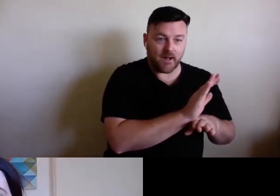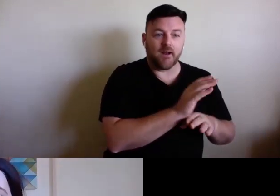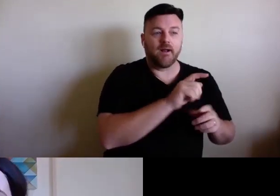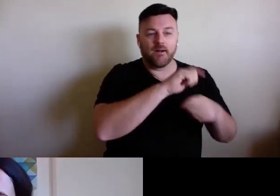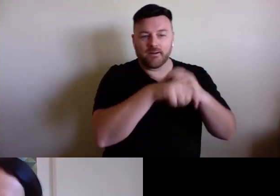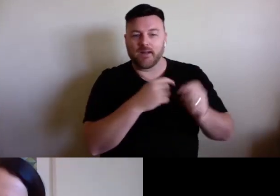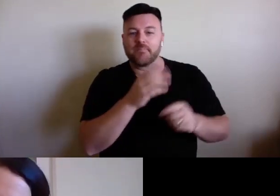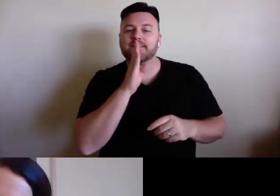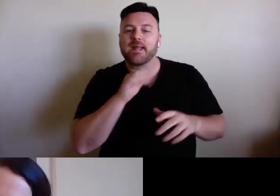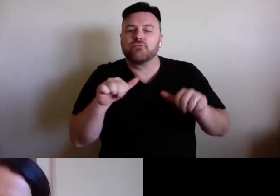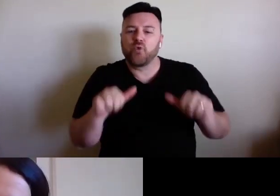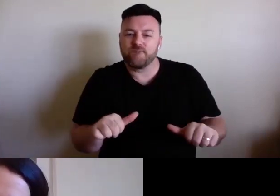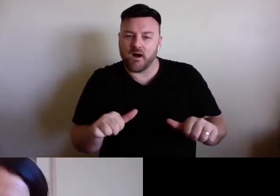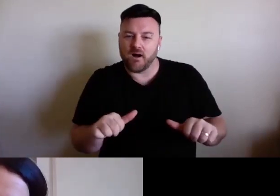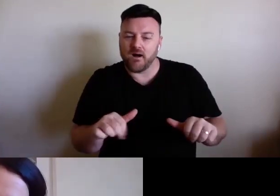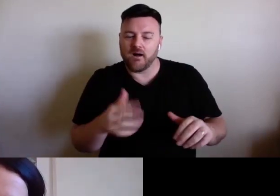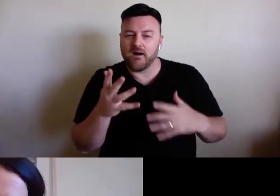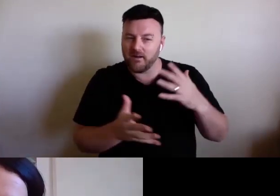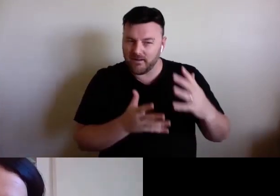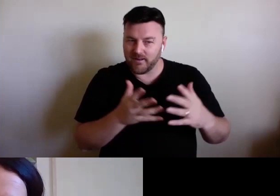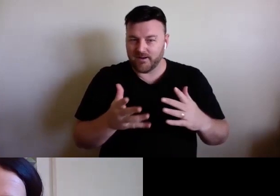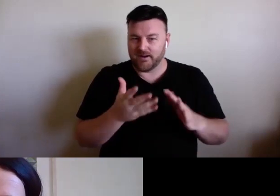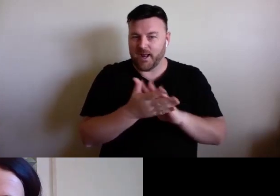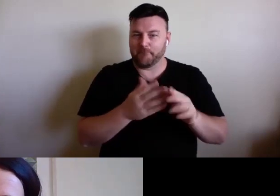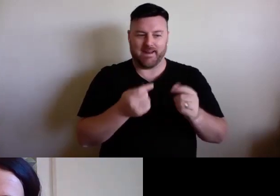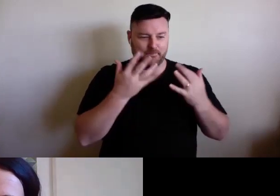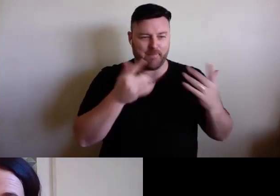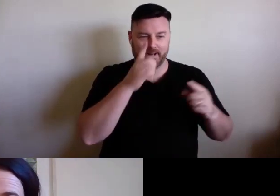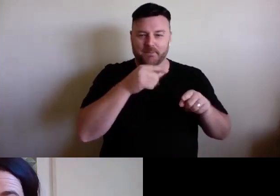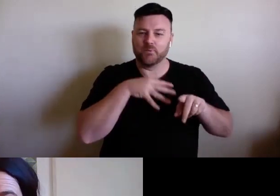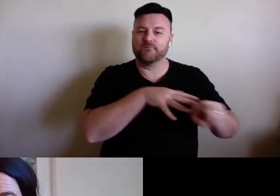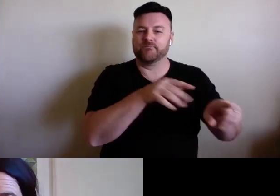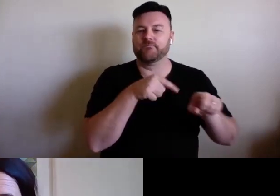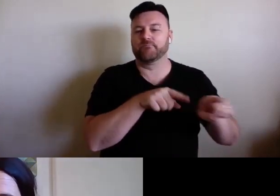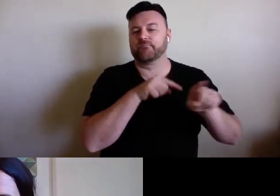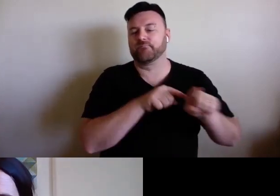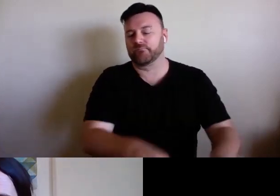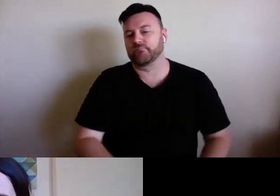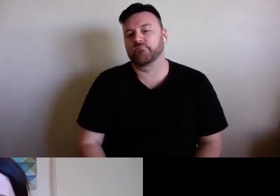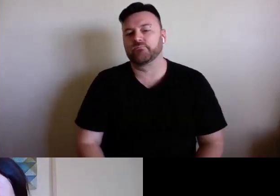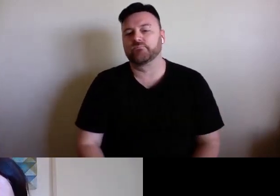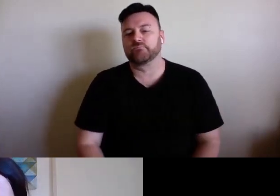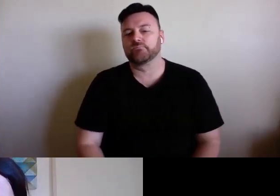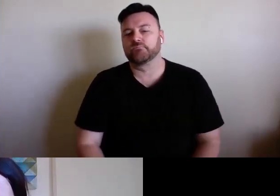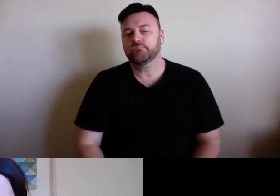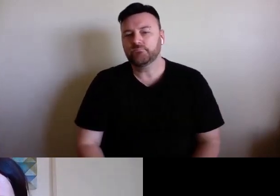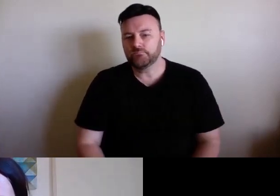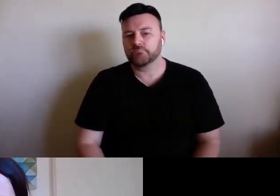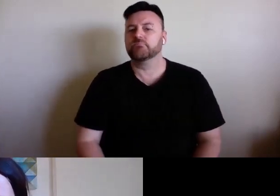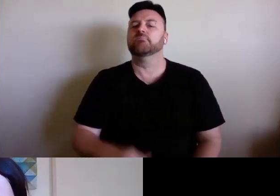finish off the rest of your slides. I know that a lot of people are kind of interested in seeing those last few, if you don't mind... >> PETER